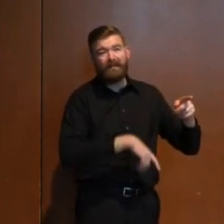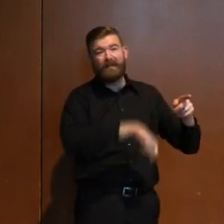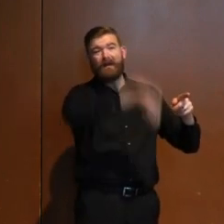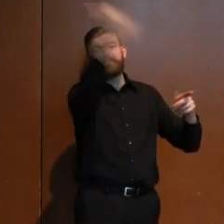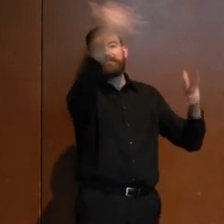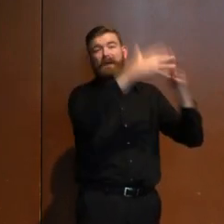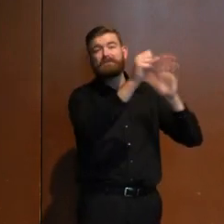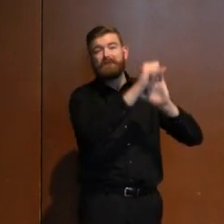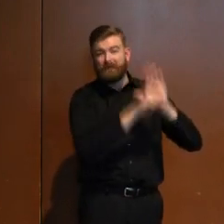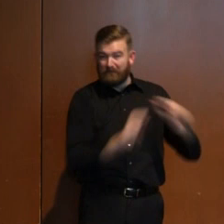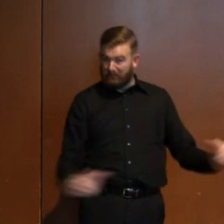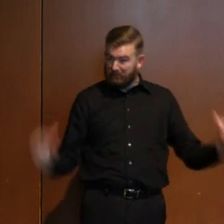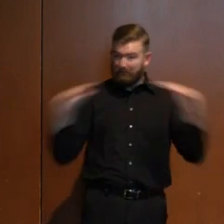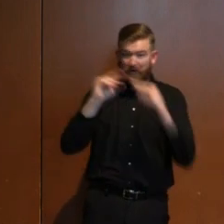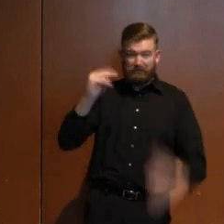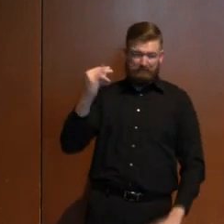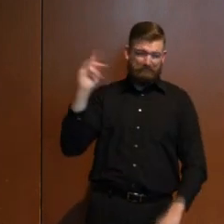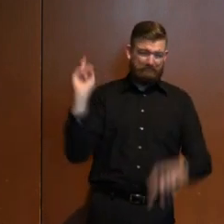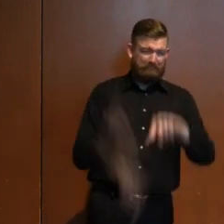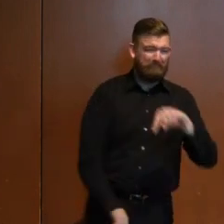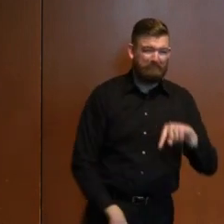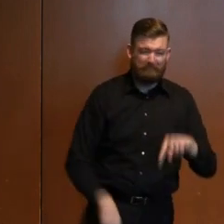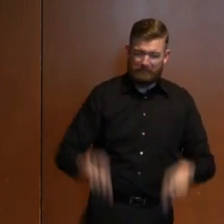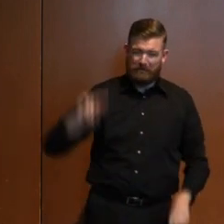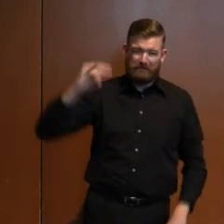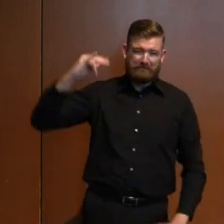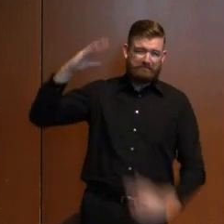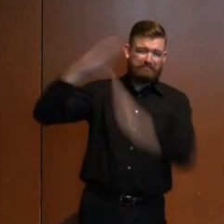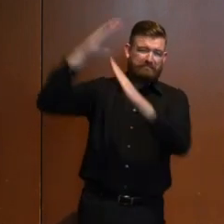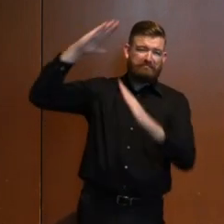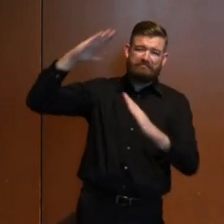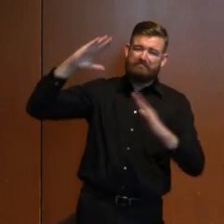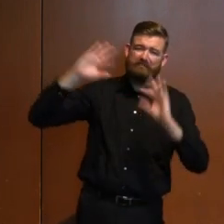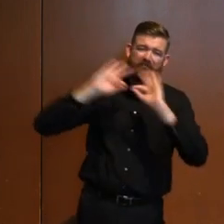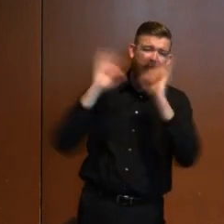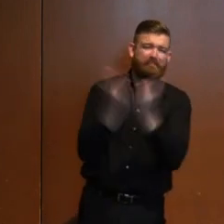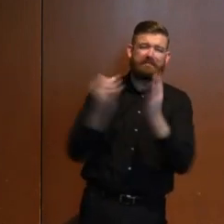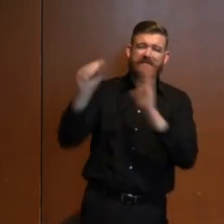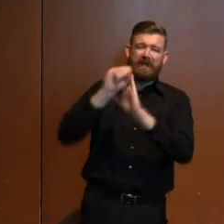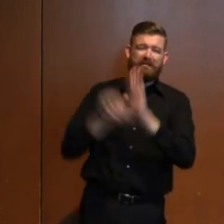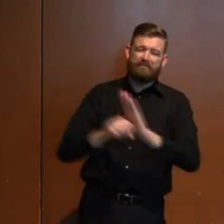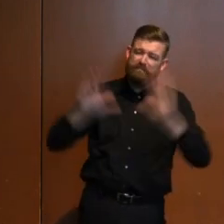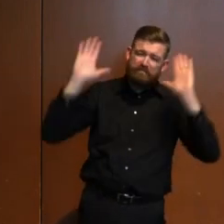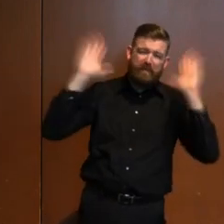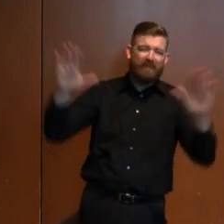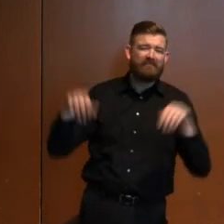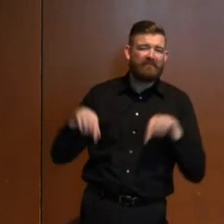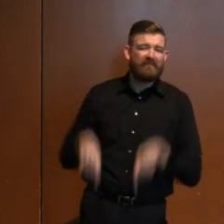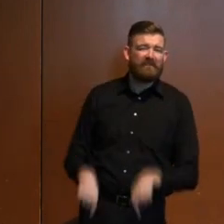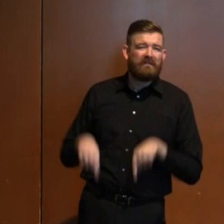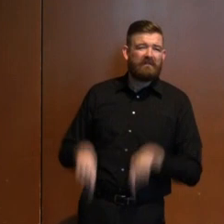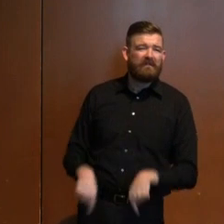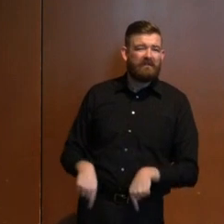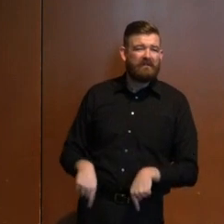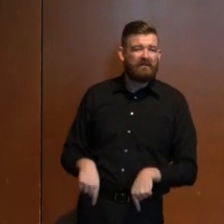HAND THERE'S NO SINGLE FAMILY IN ANOTHER AMERICAN STATE THAT CAN COME CLOSE TO THE UNITY.